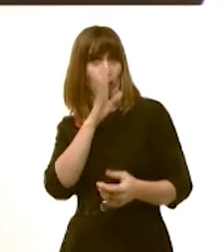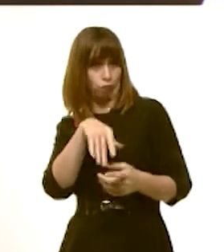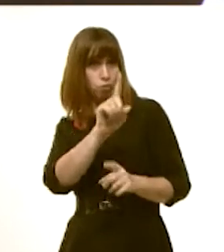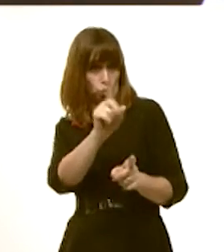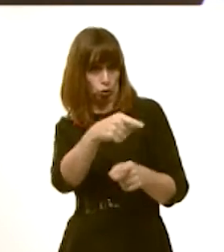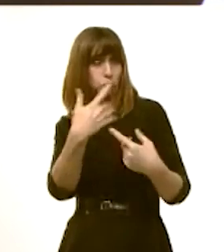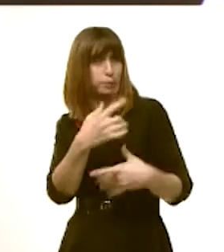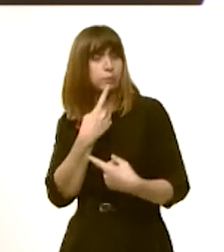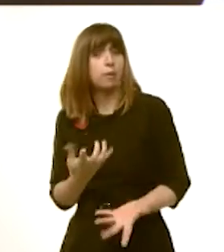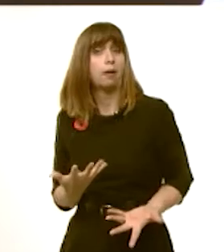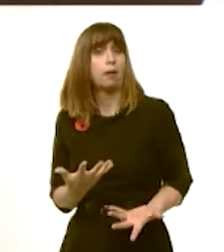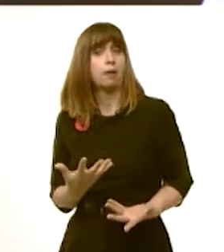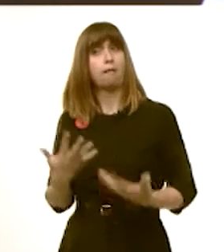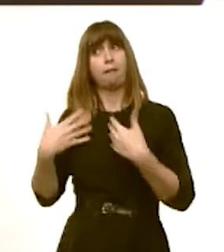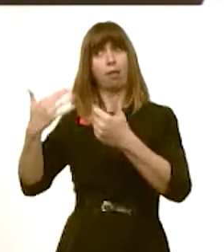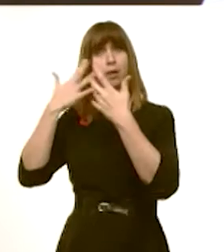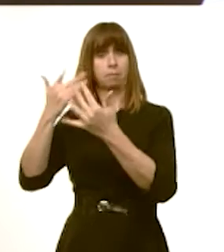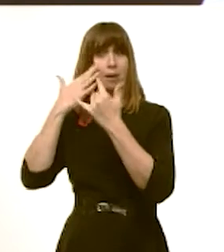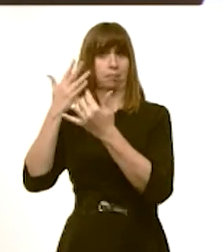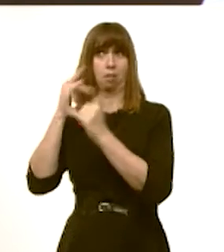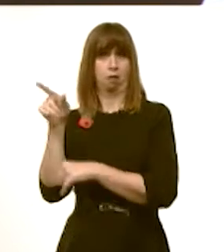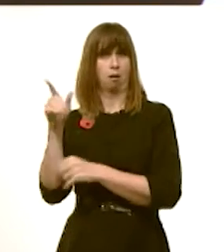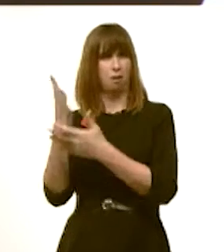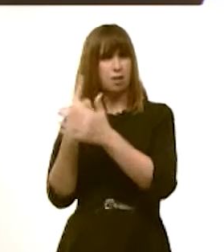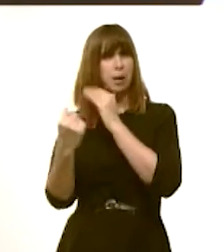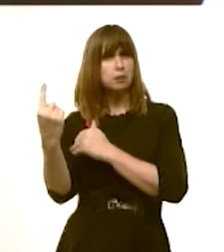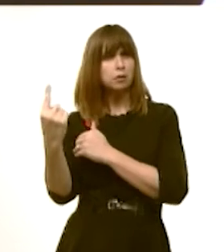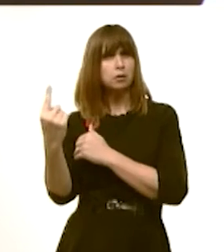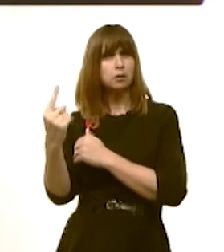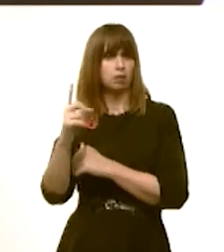If the inspectorate was not independent of Government, you wouldnít have somebody using